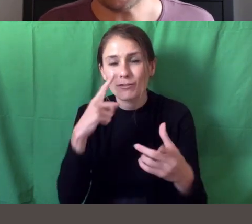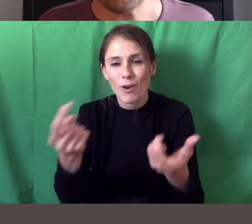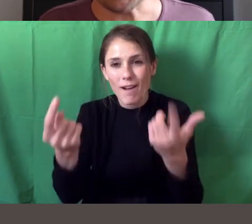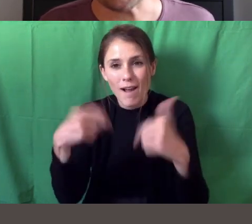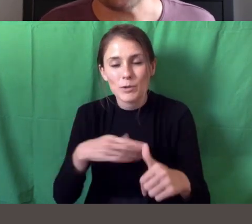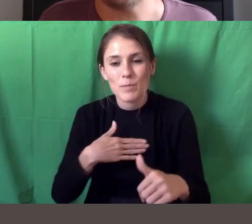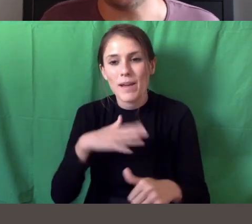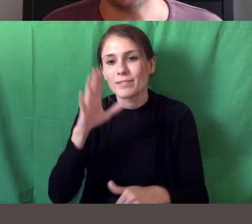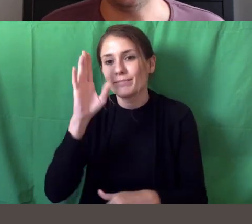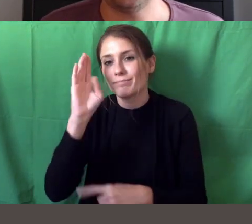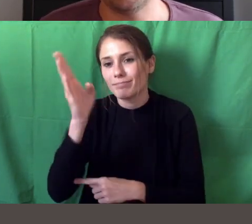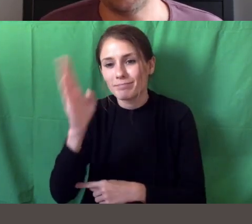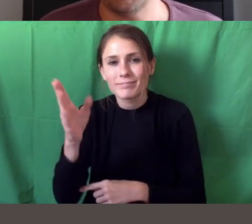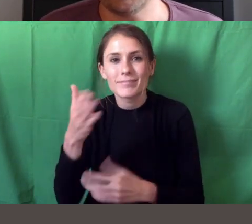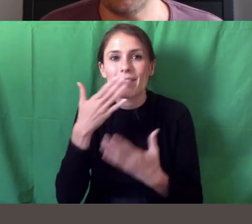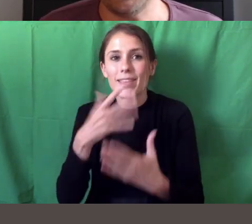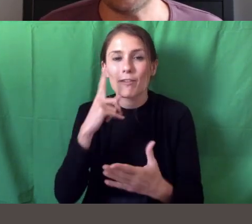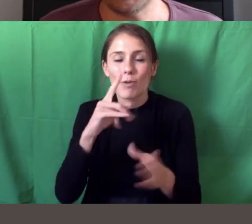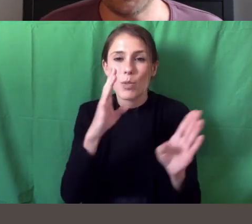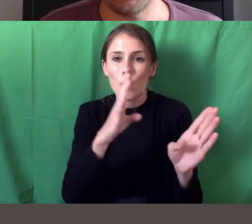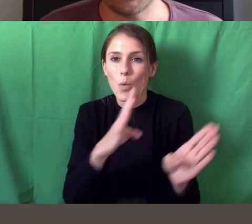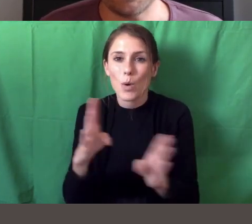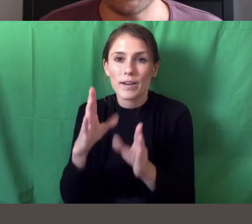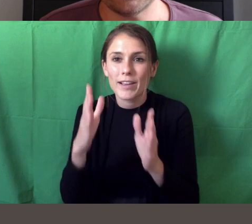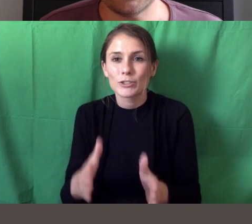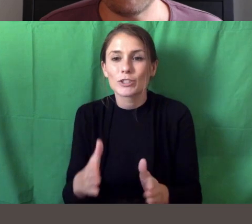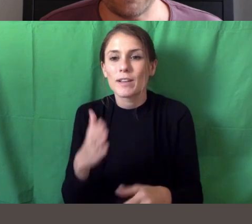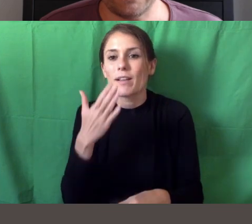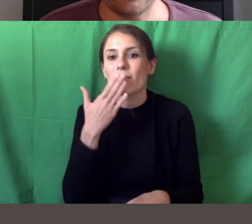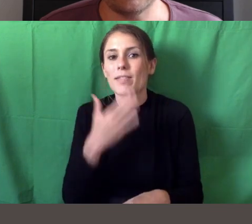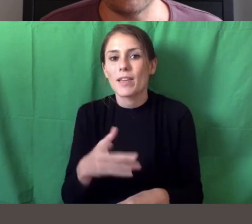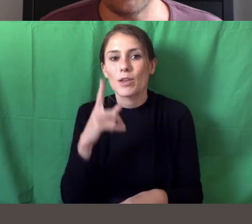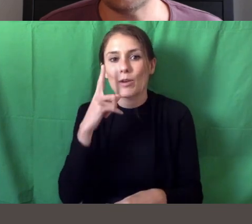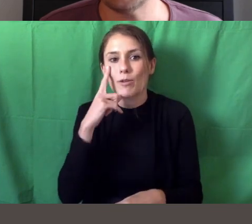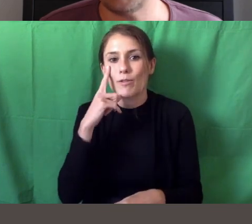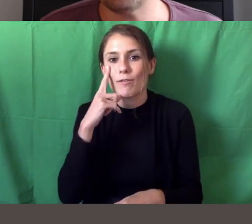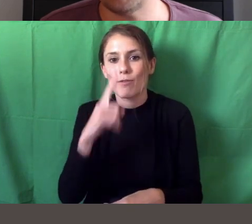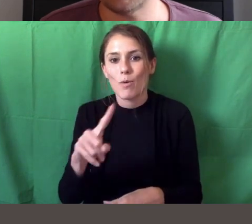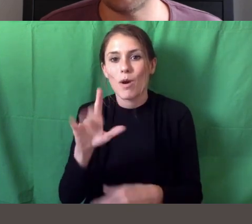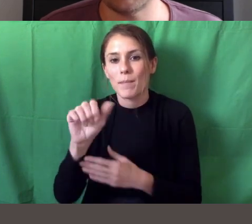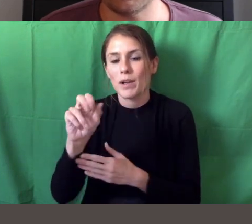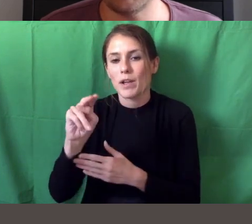So, thank you, thank you, thank you very much for attending my talk. Thanks to the organizers.